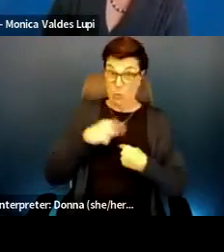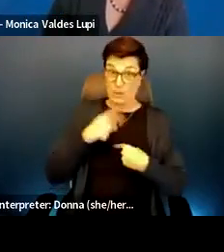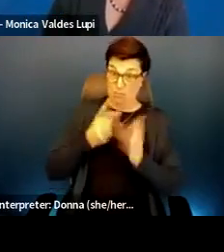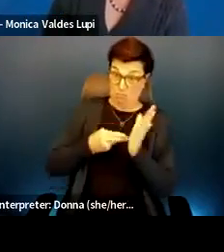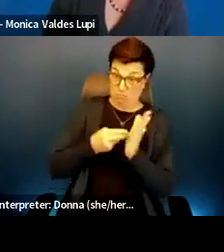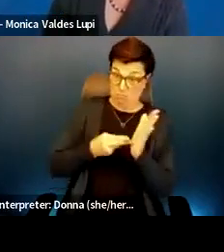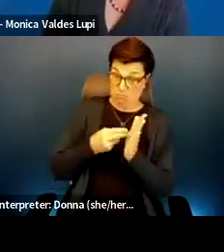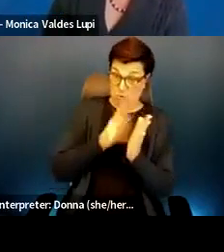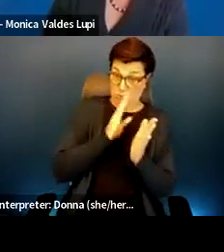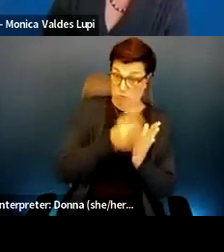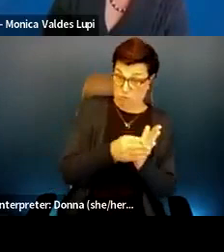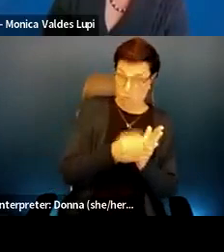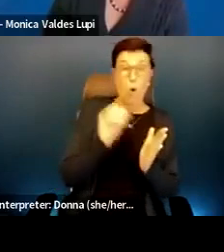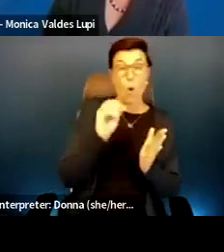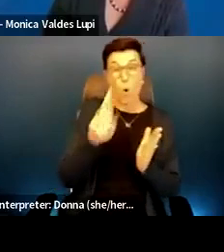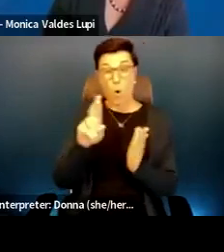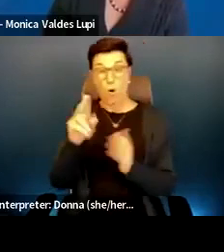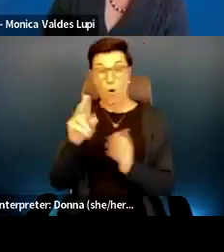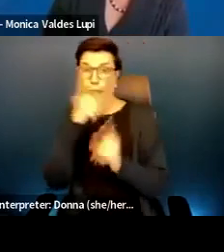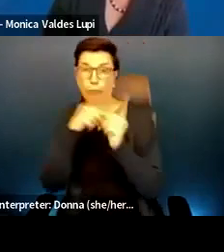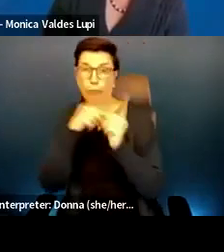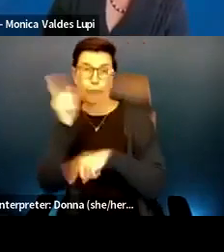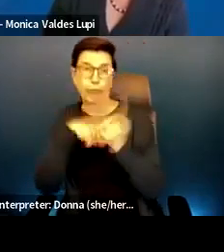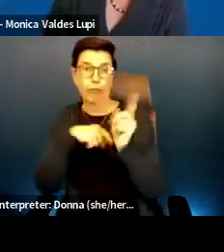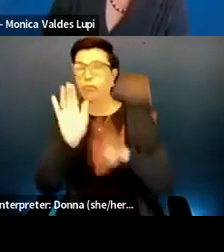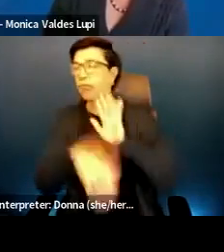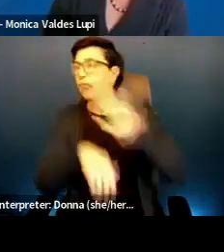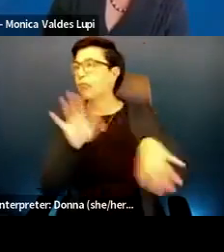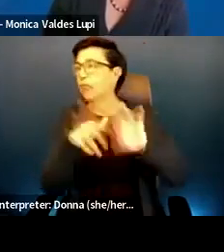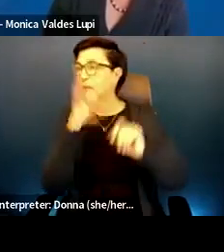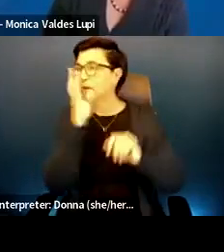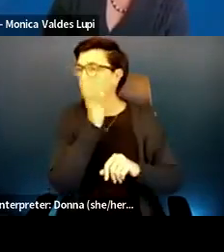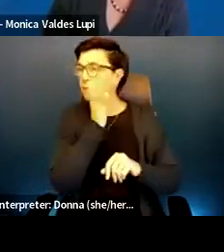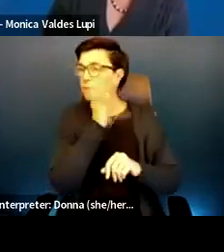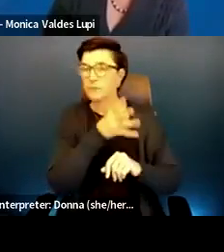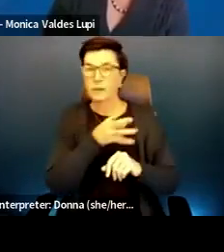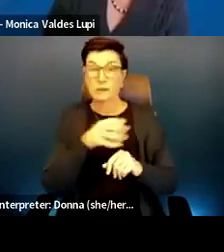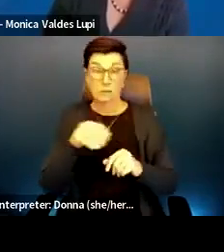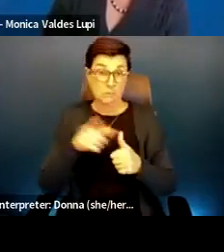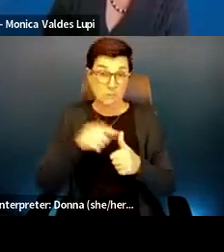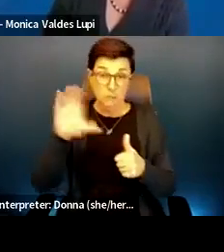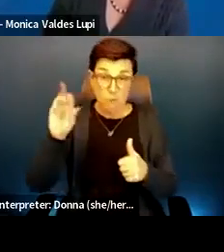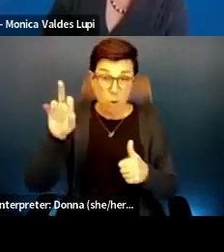frankly, in many cases, not just about COVID, but about vaccines and other kinds of activities.